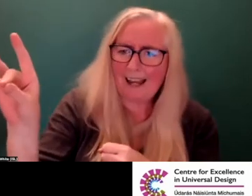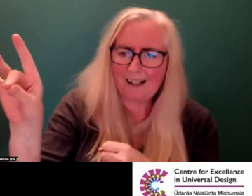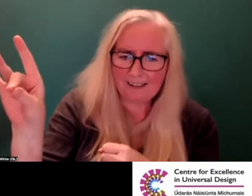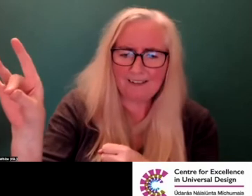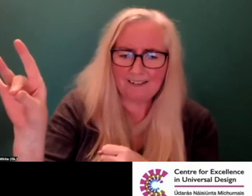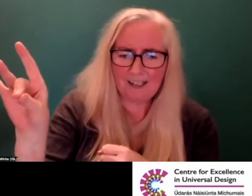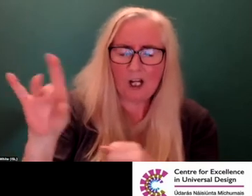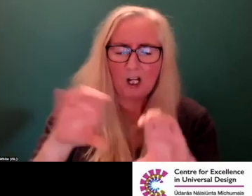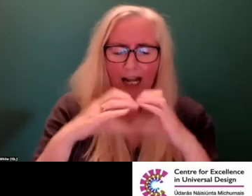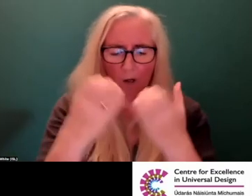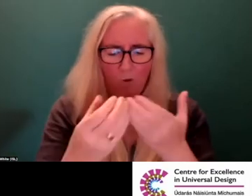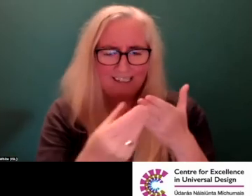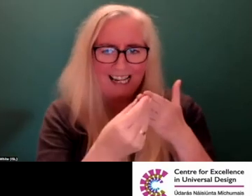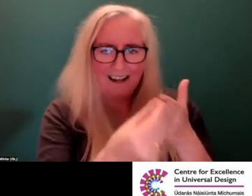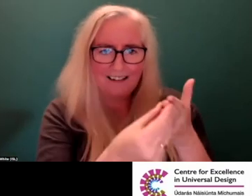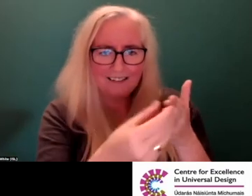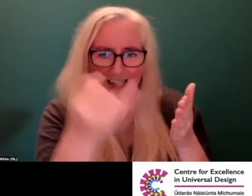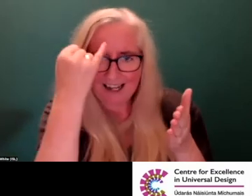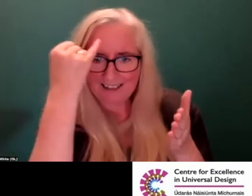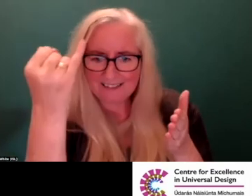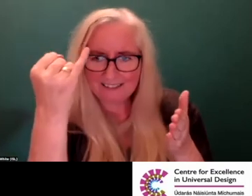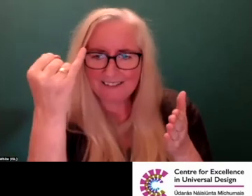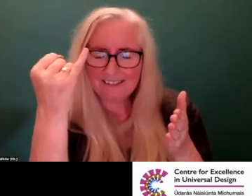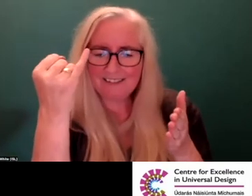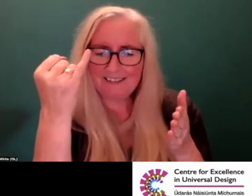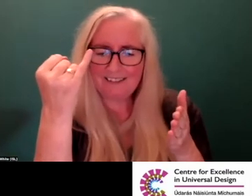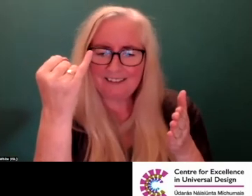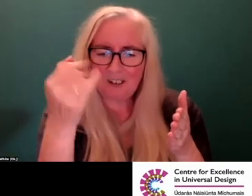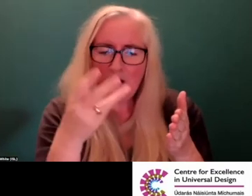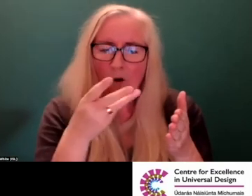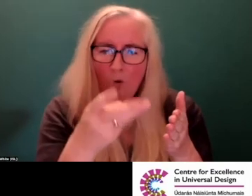And I think we're starting to see it now that community led initiatives will be,